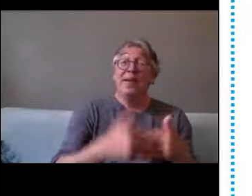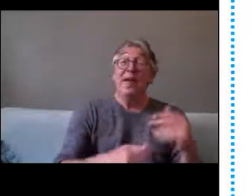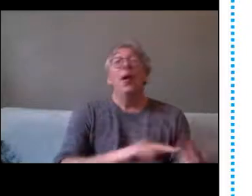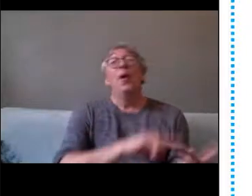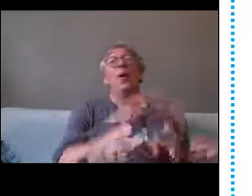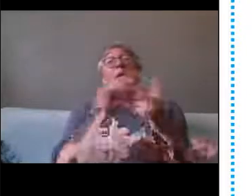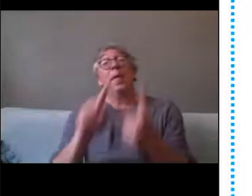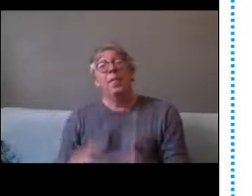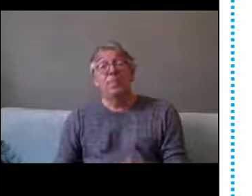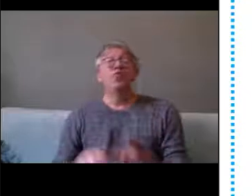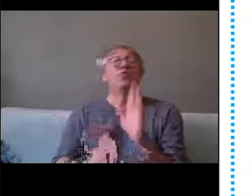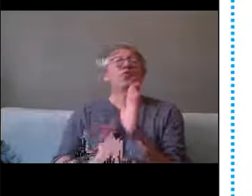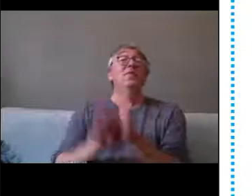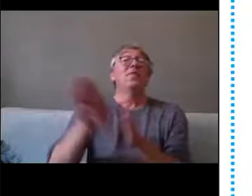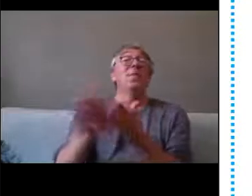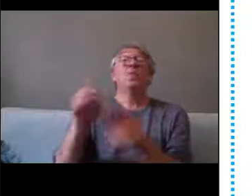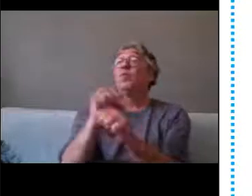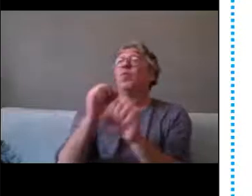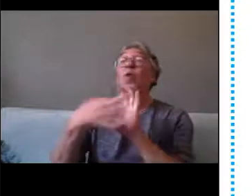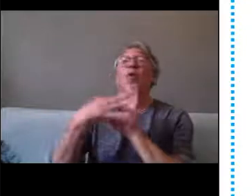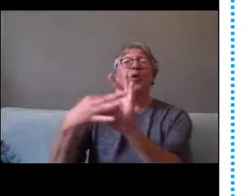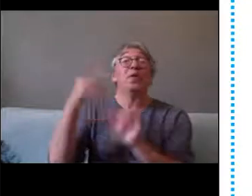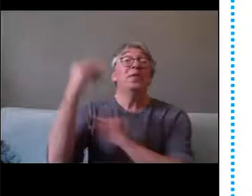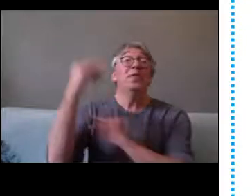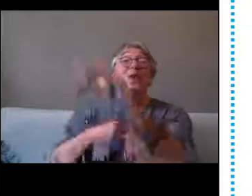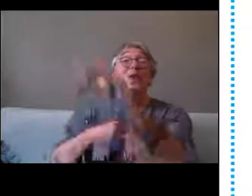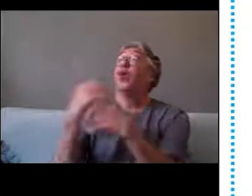Thanks a lot, Charlotte, for your introduction.